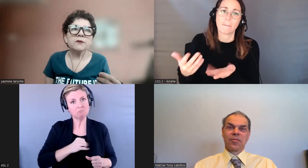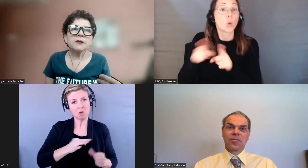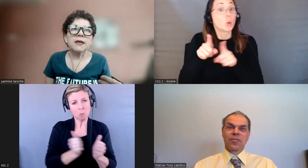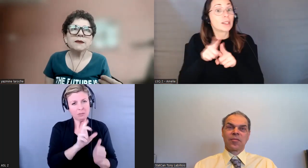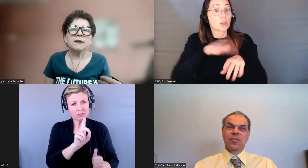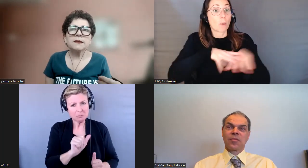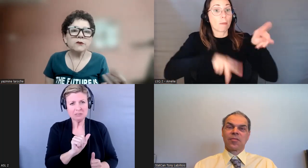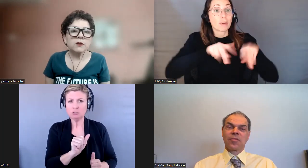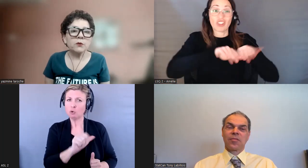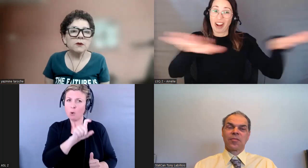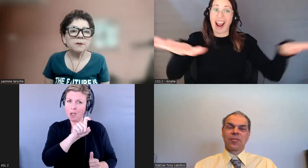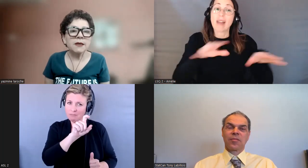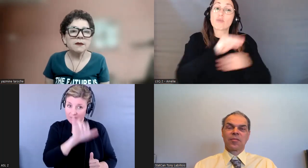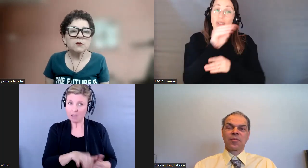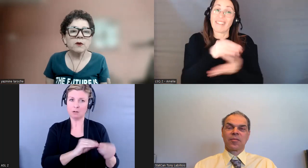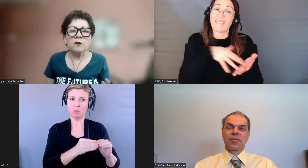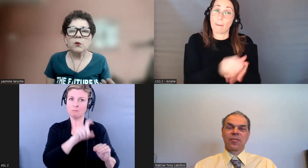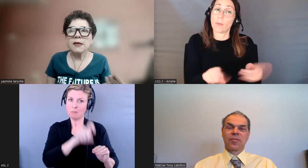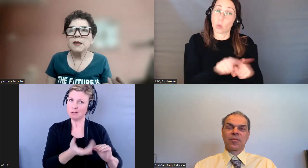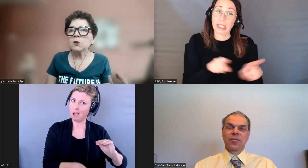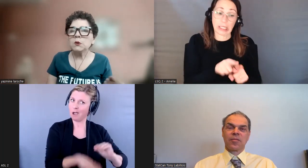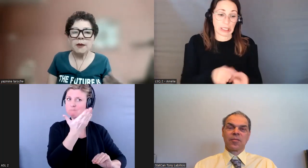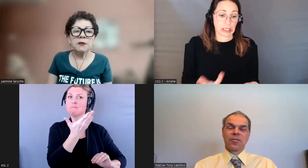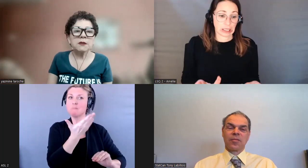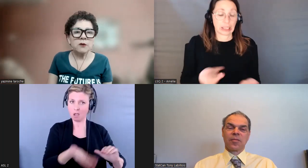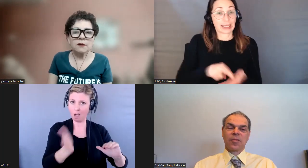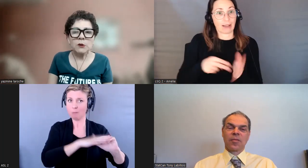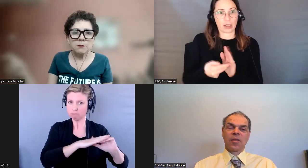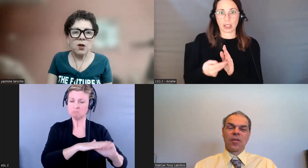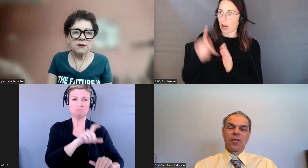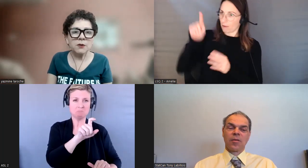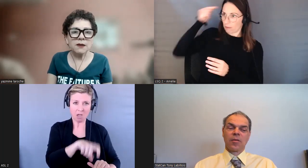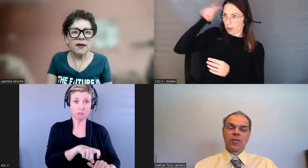service has a leadership role to play in this regard we need to demonstrate what's possible